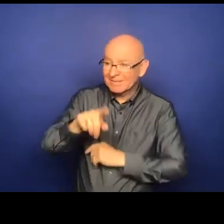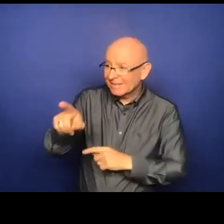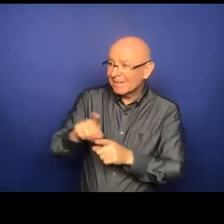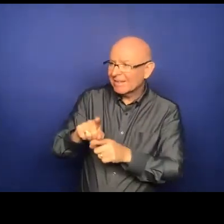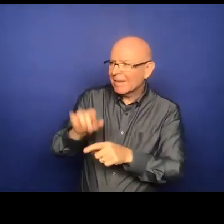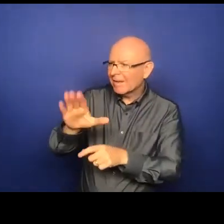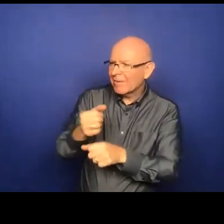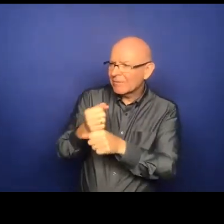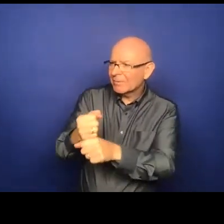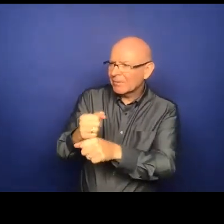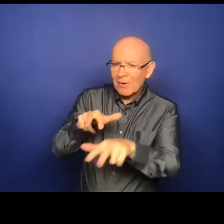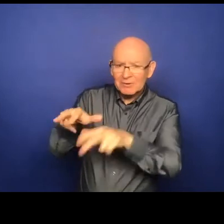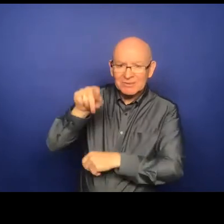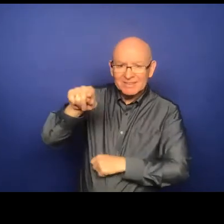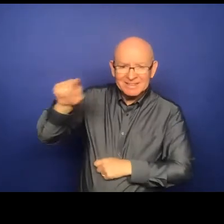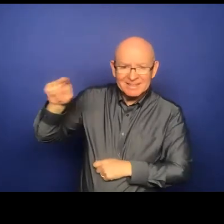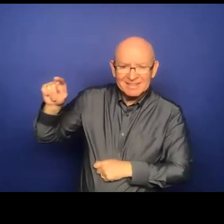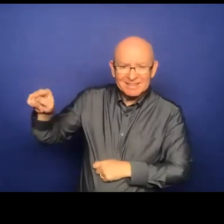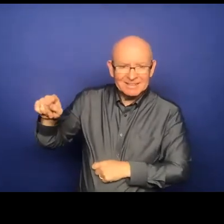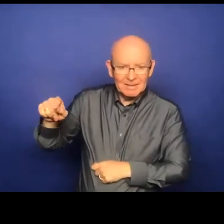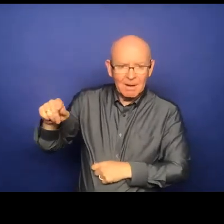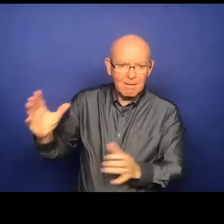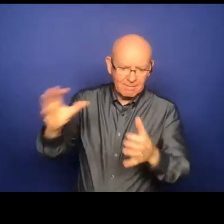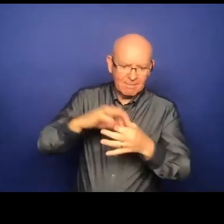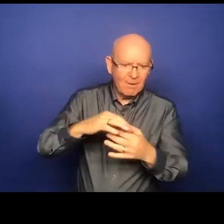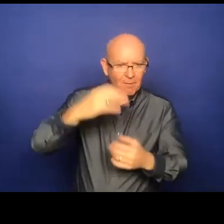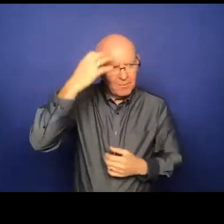, in fostering the idea of more